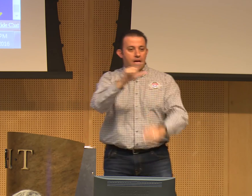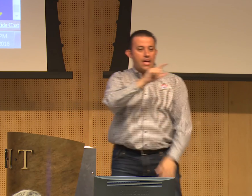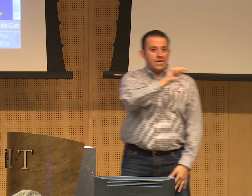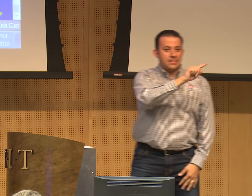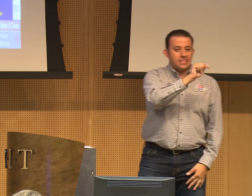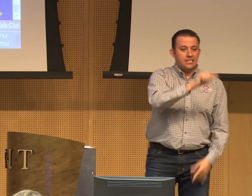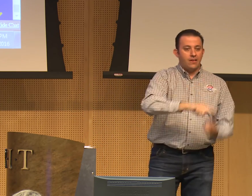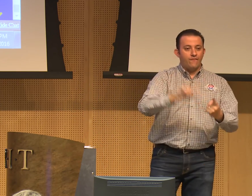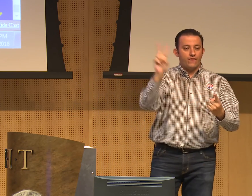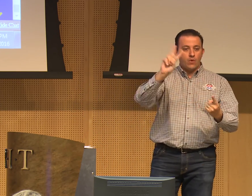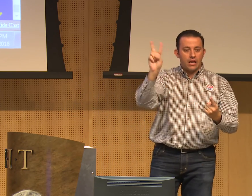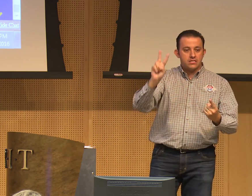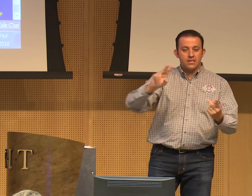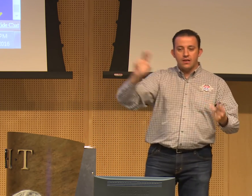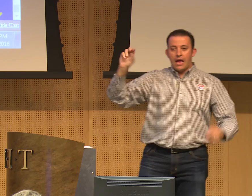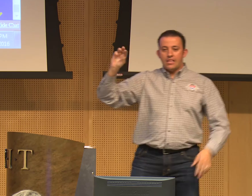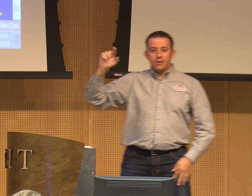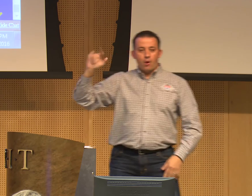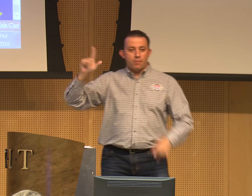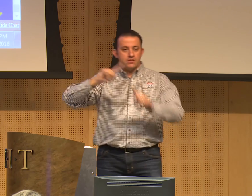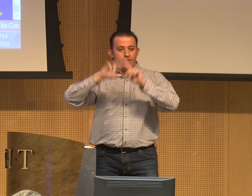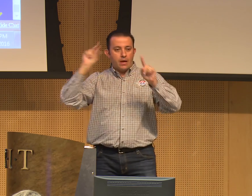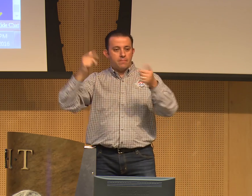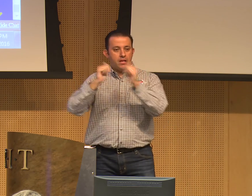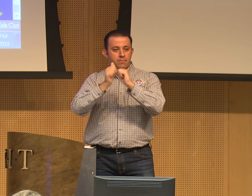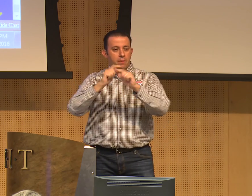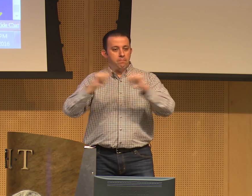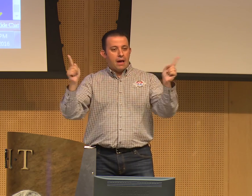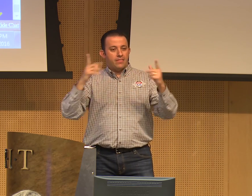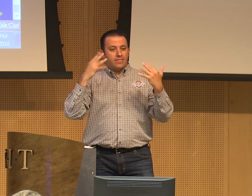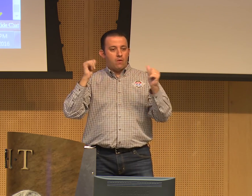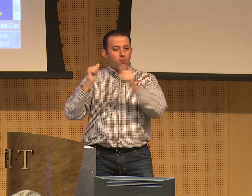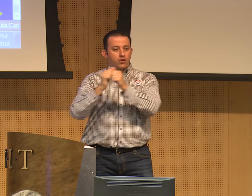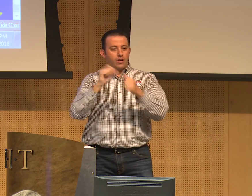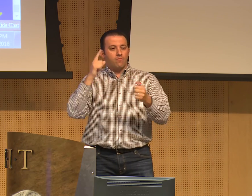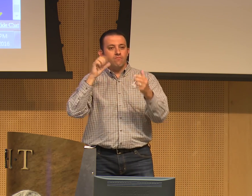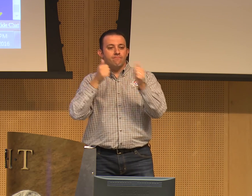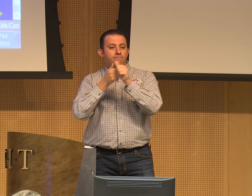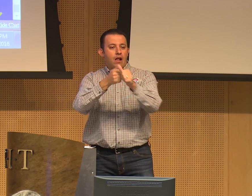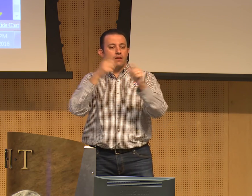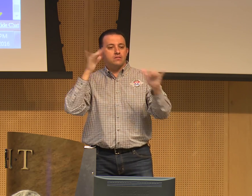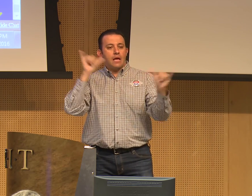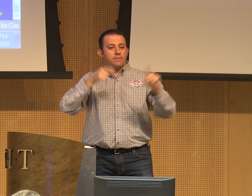You know, if we're thinking about Verizon, AT&T, T-Mobile-- they're all in competition, but they all work together